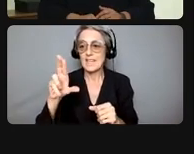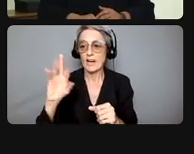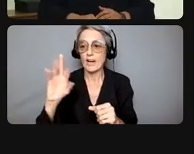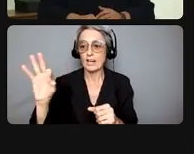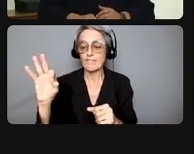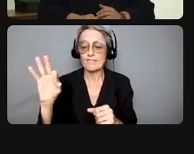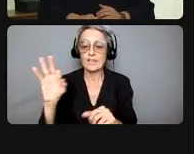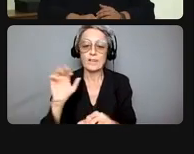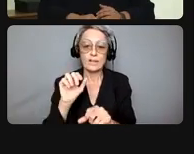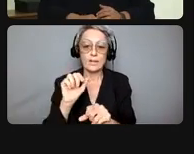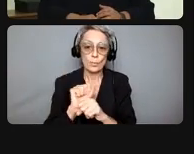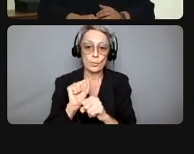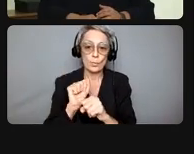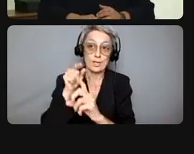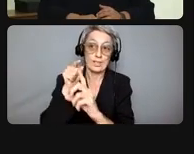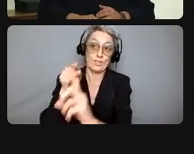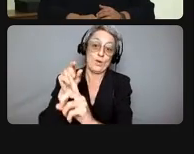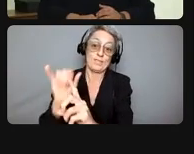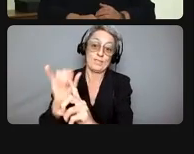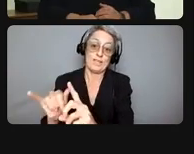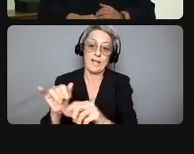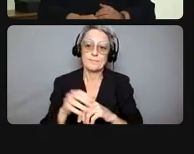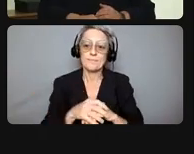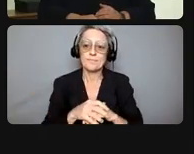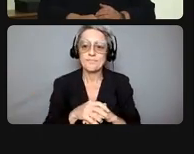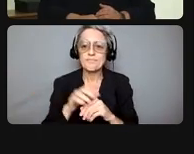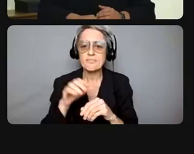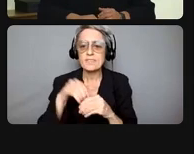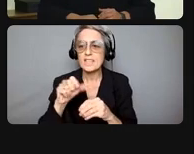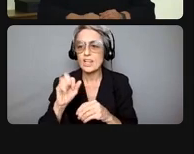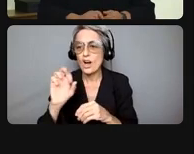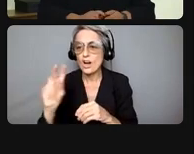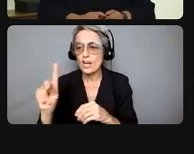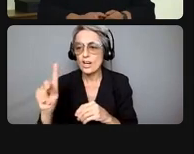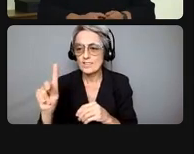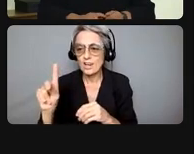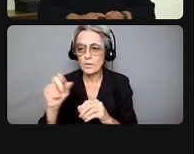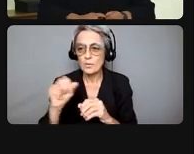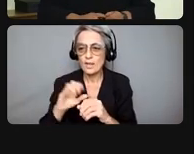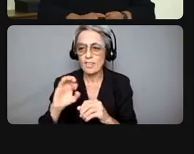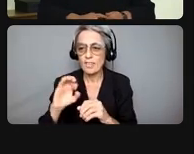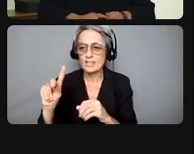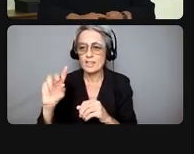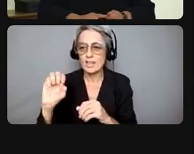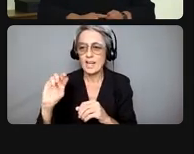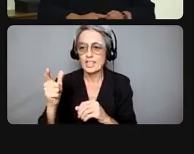working towards that in Arkansas with Arkansas, Entergy and a number of other highlights